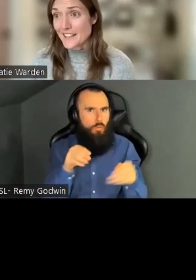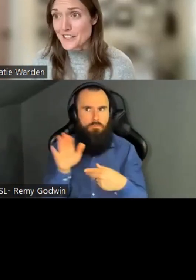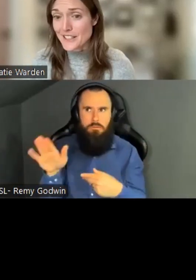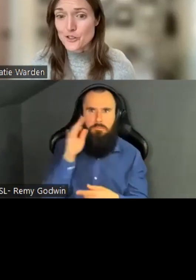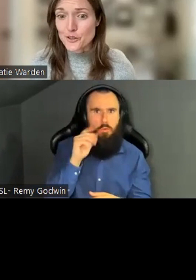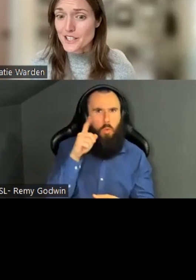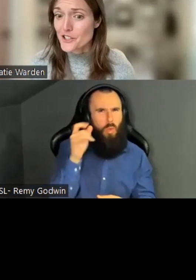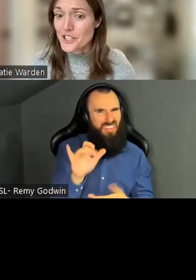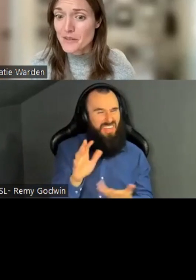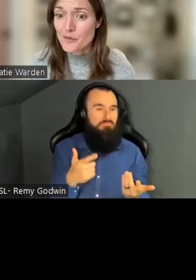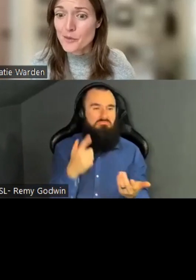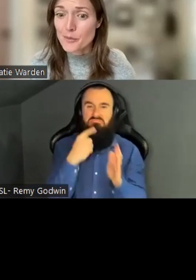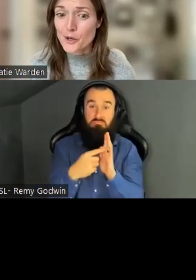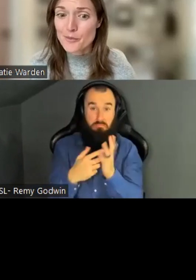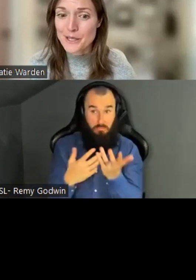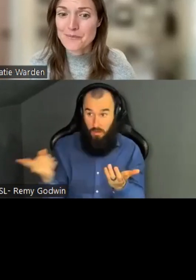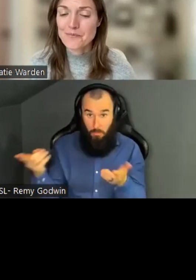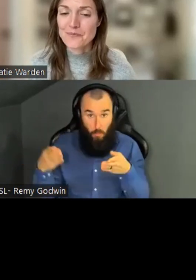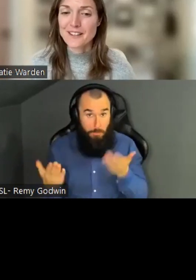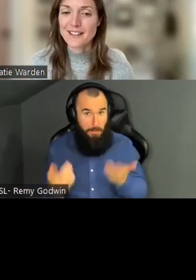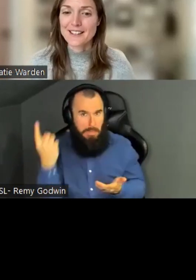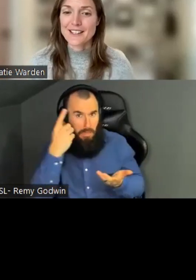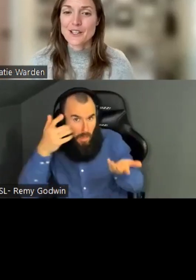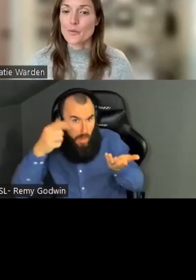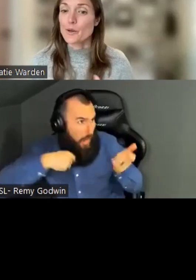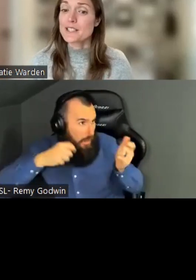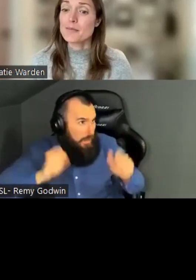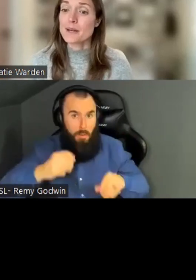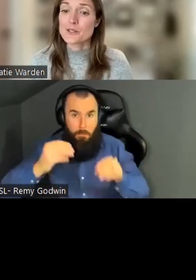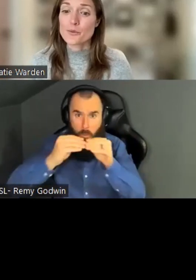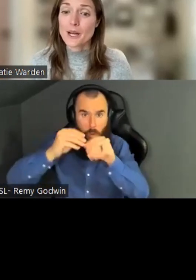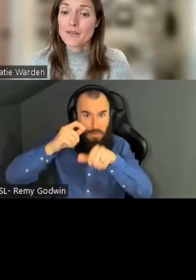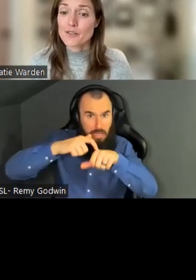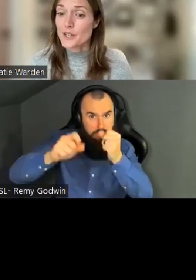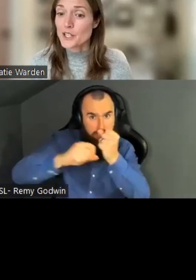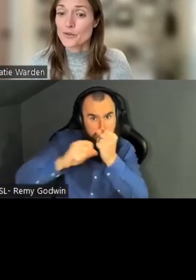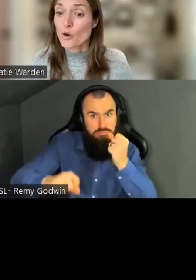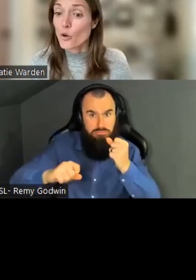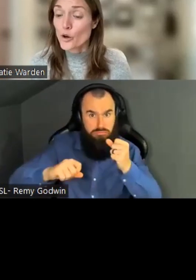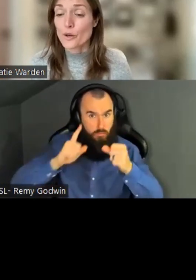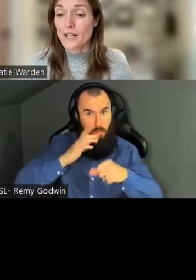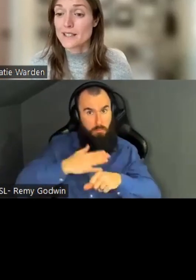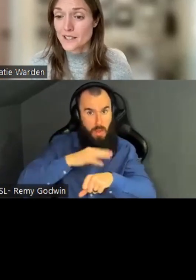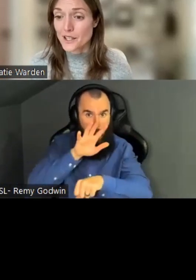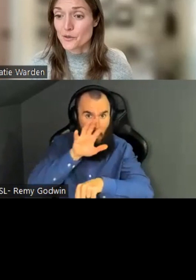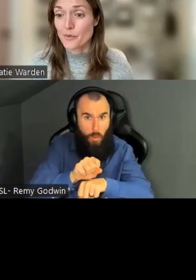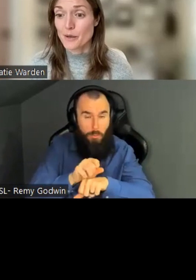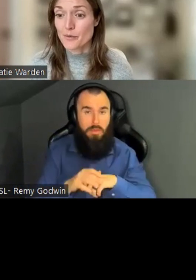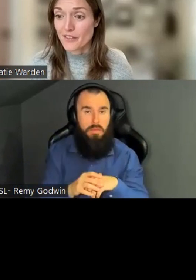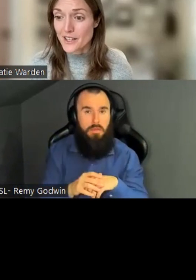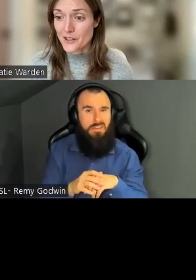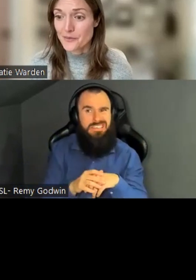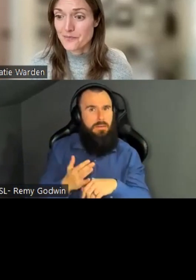can I schedule extra time for my appointment? What's the best way for me to record what I discuss with my provider?